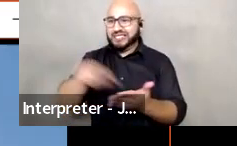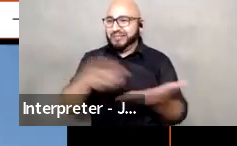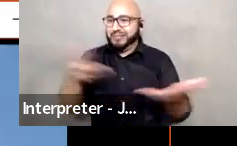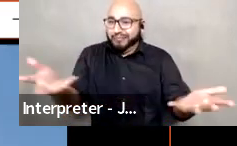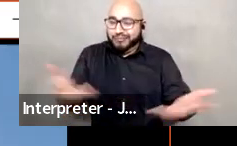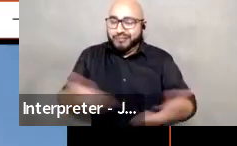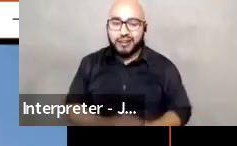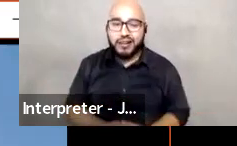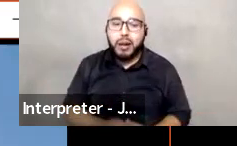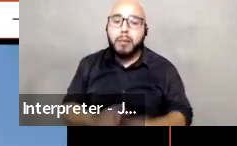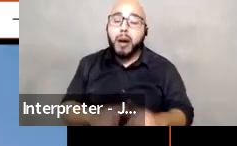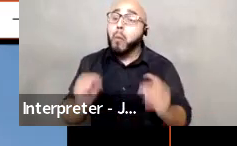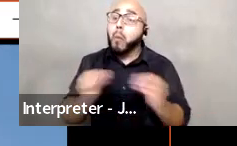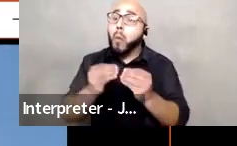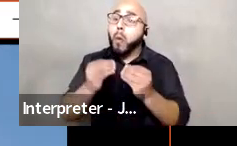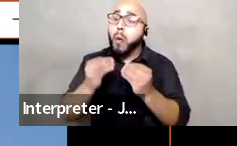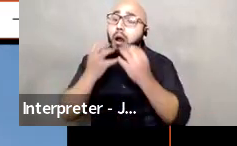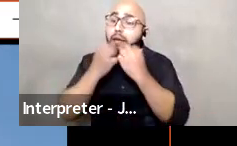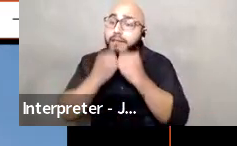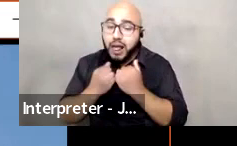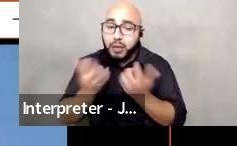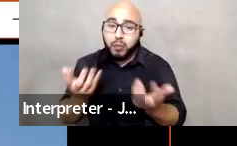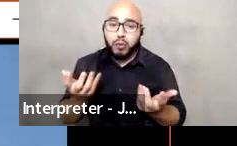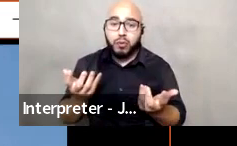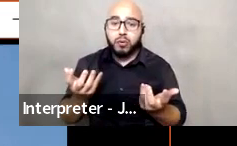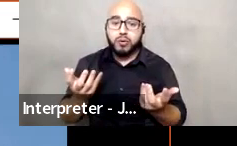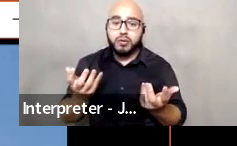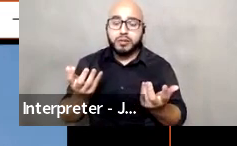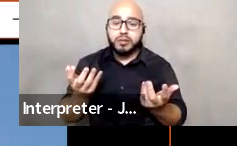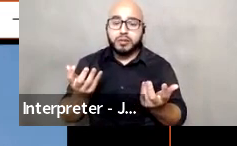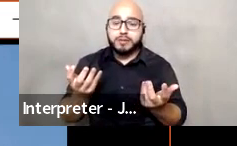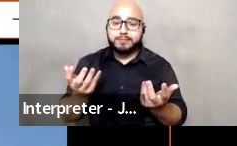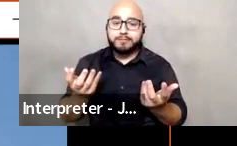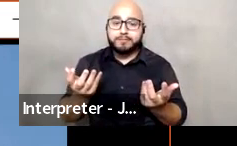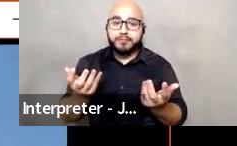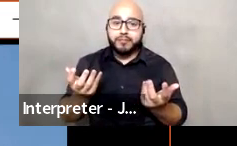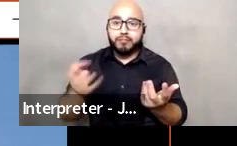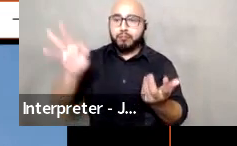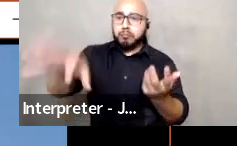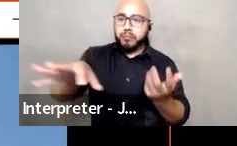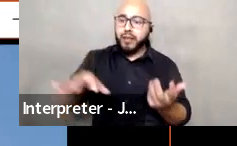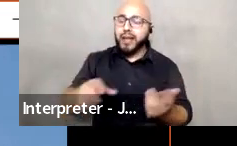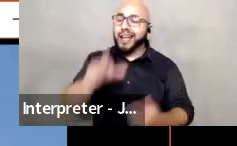more valuable. In other words. A. Confederate. Reenactment.